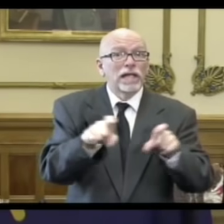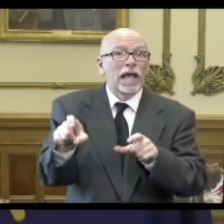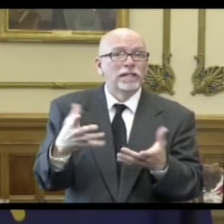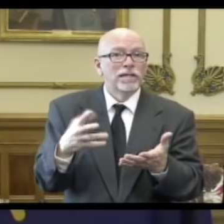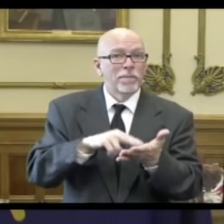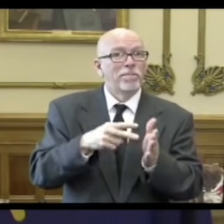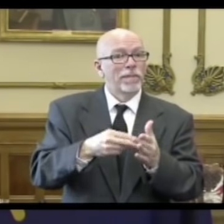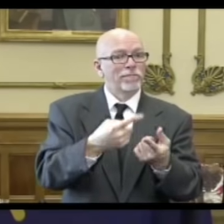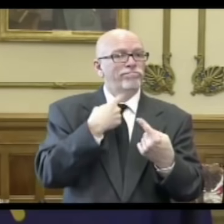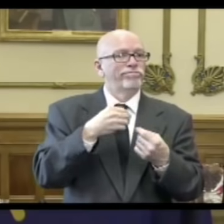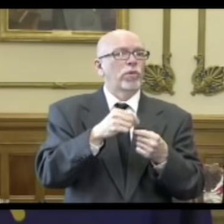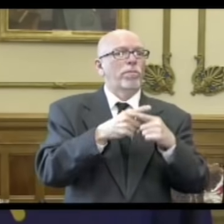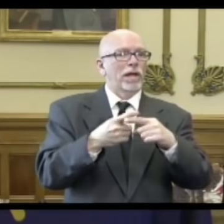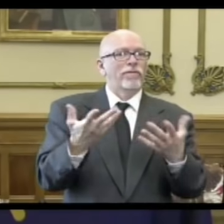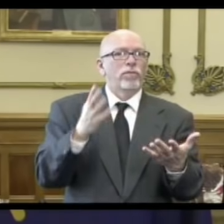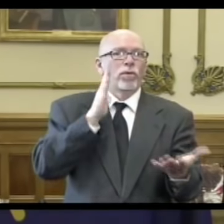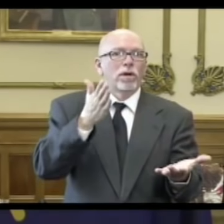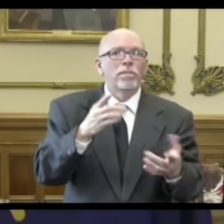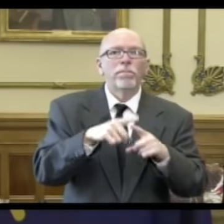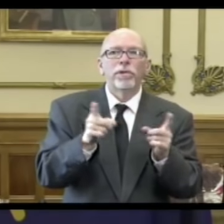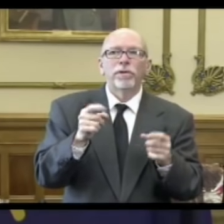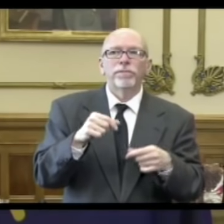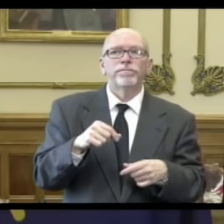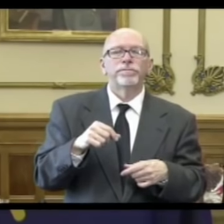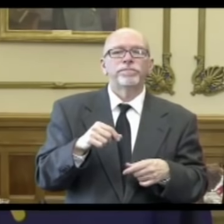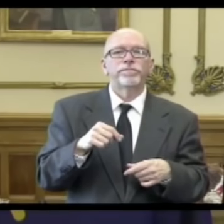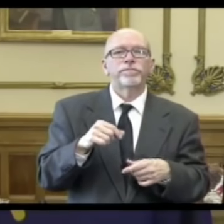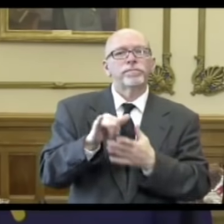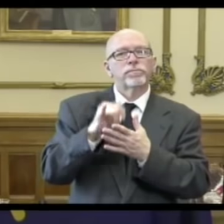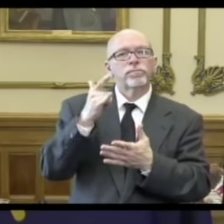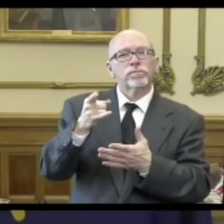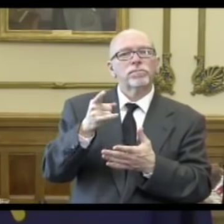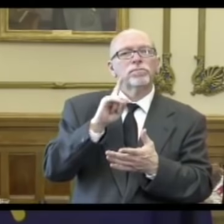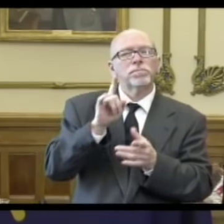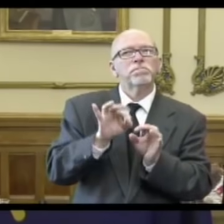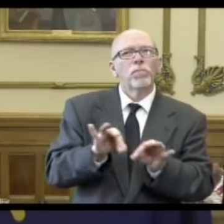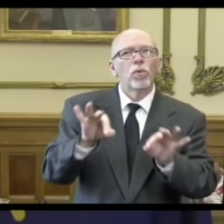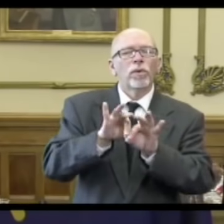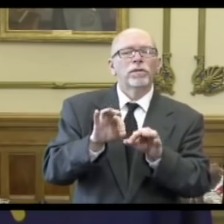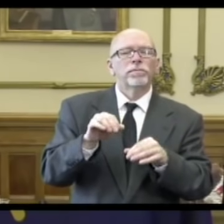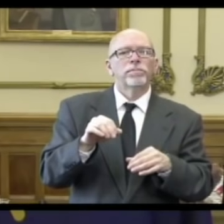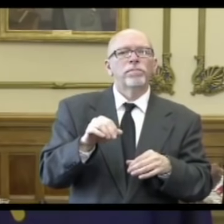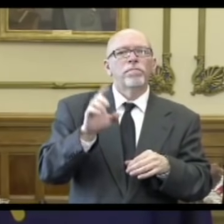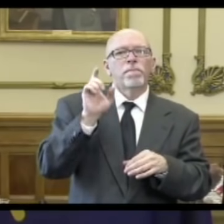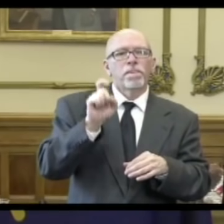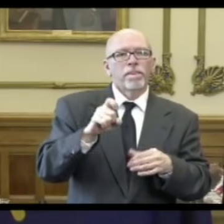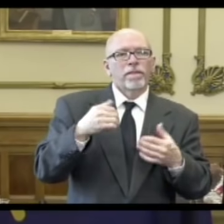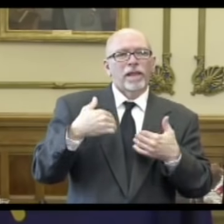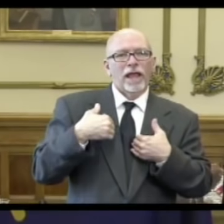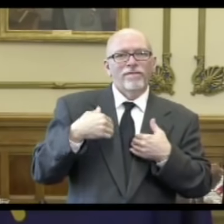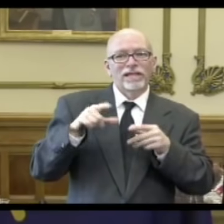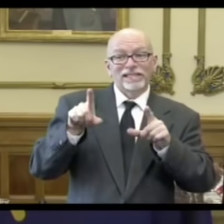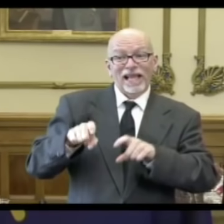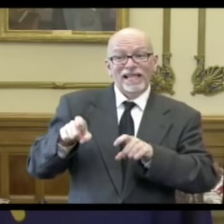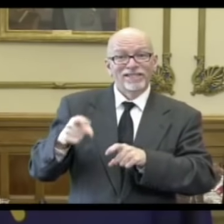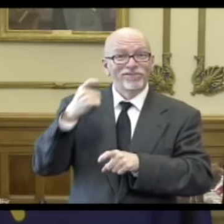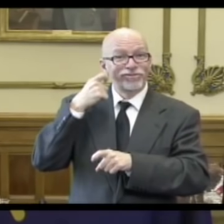INCREASING OUR TESTING AND WILL OVER THIS NEXT MONTH, SO WE'LL IDENTIFY MORE POSITIVES FOR SURE. BUT HOW ARE WE AND